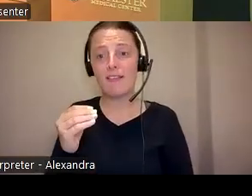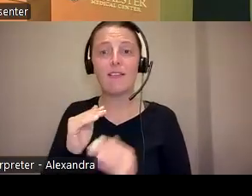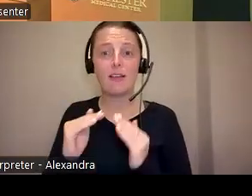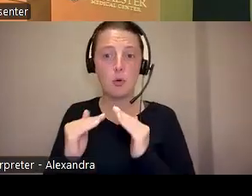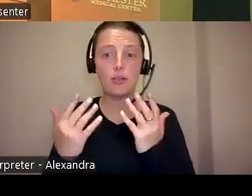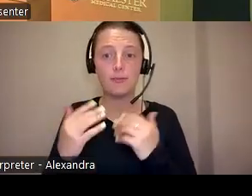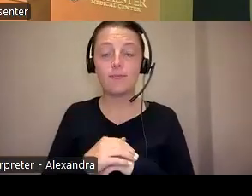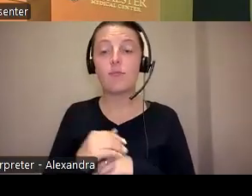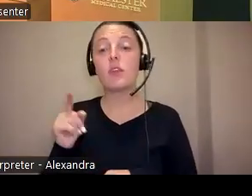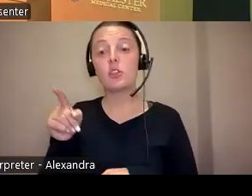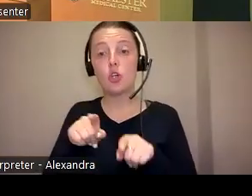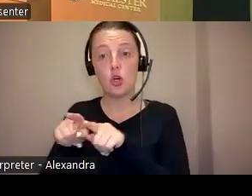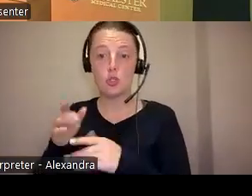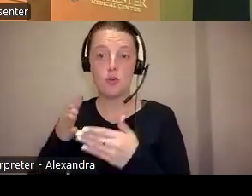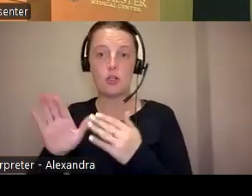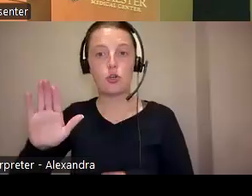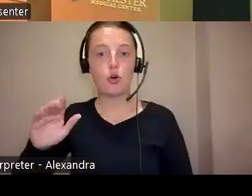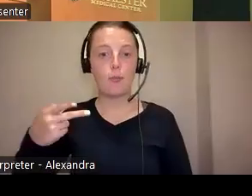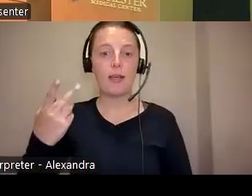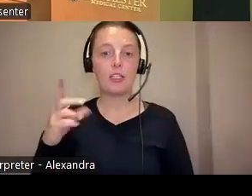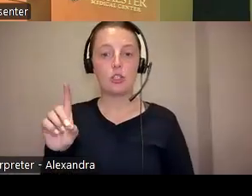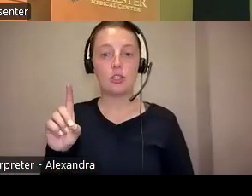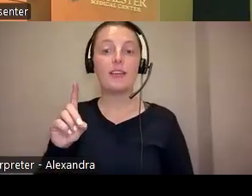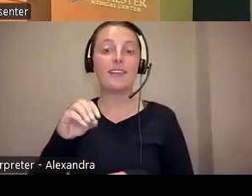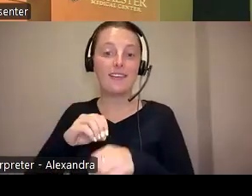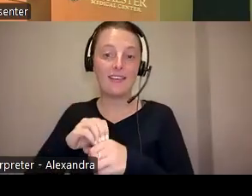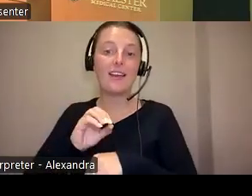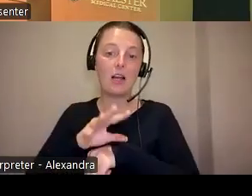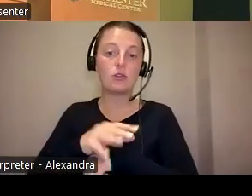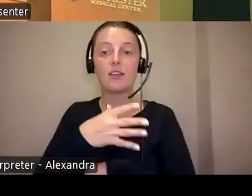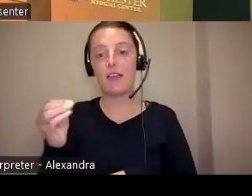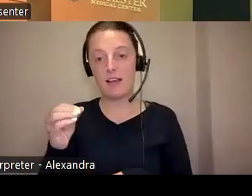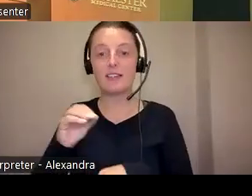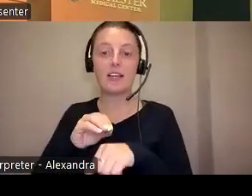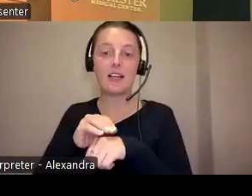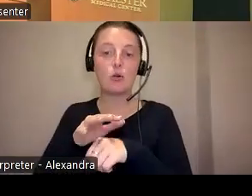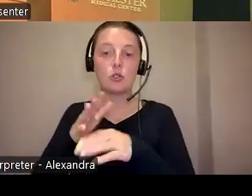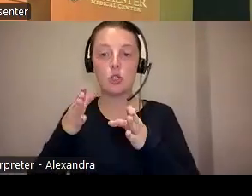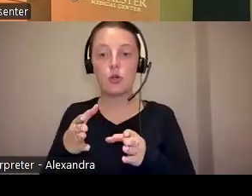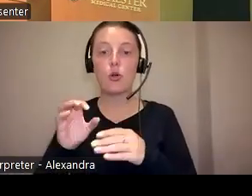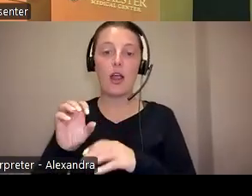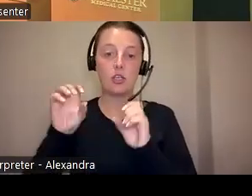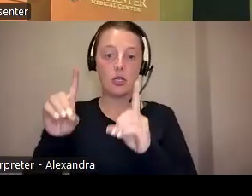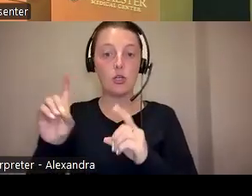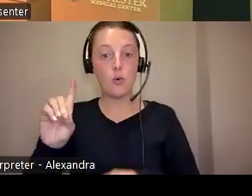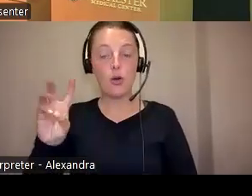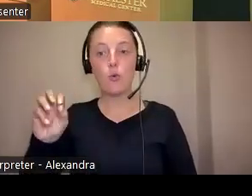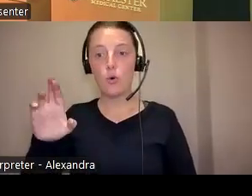and counselor education at Warner. You do all of that. That's kind of amazing. Um, also to my left,